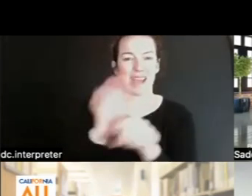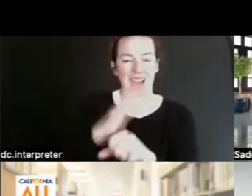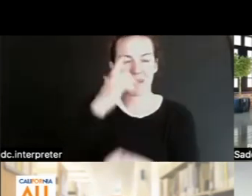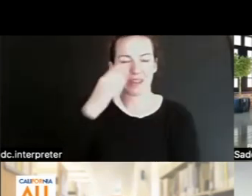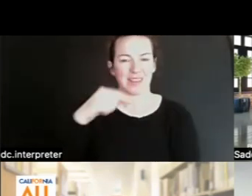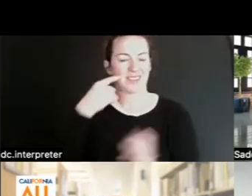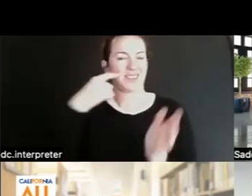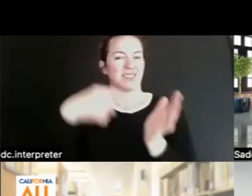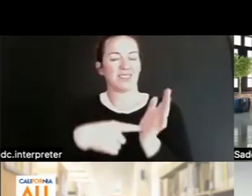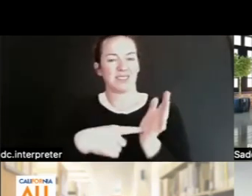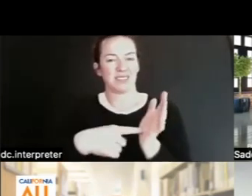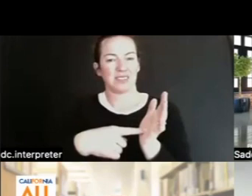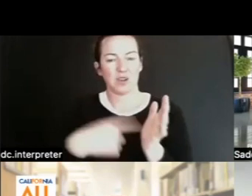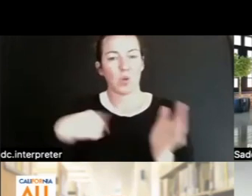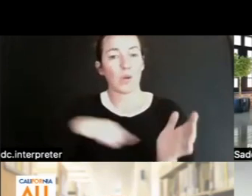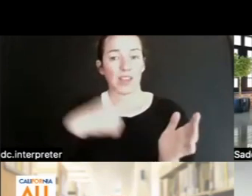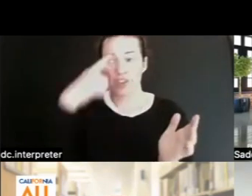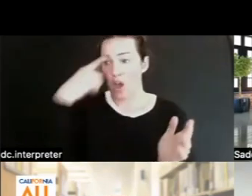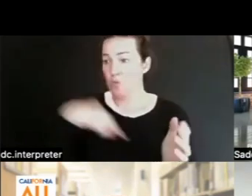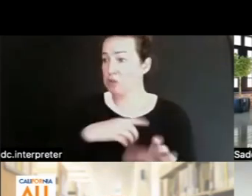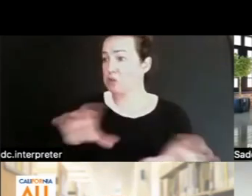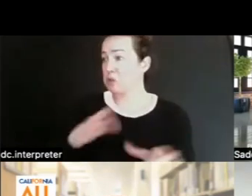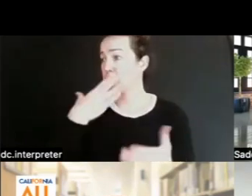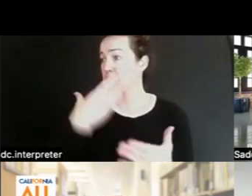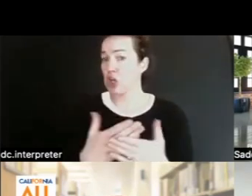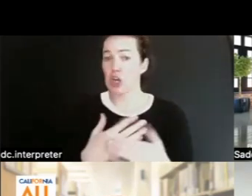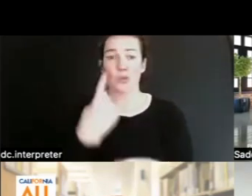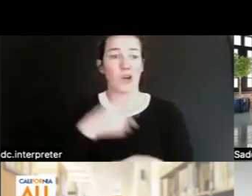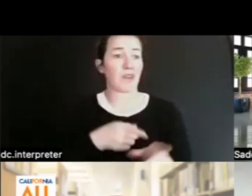challenge as anchors situations we thought we were doing our job, we were working on one lane and you